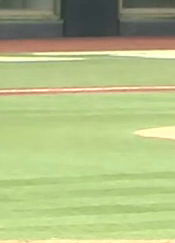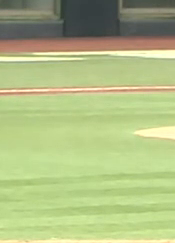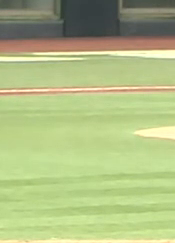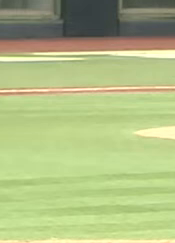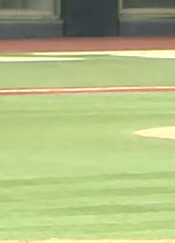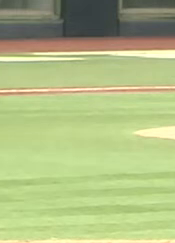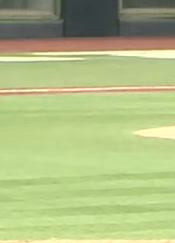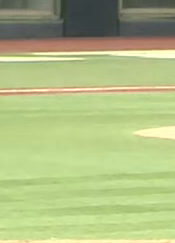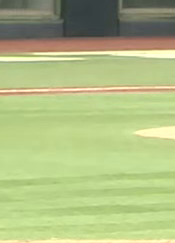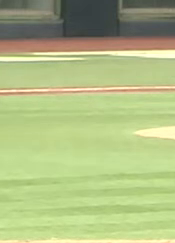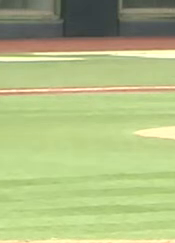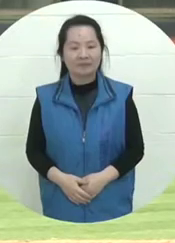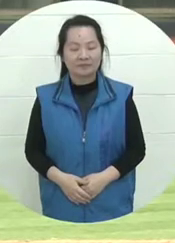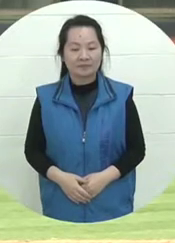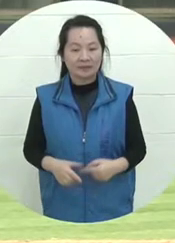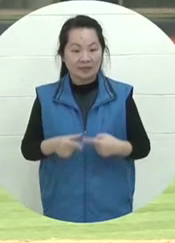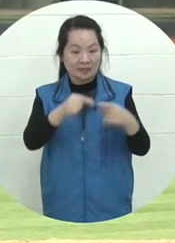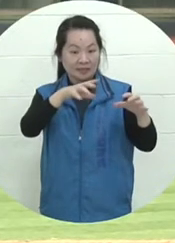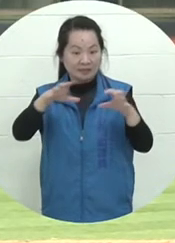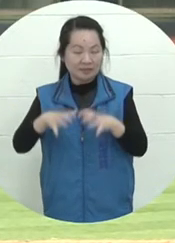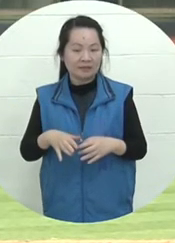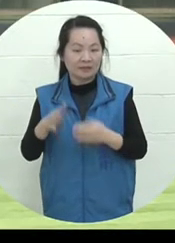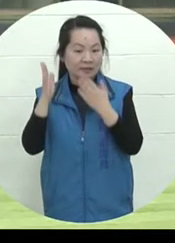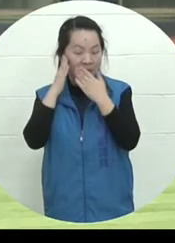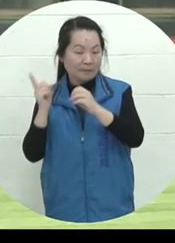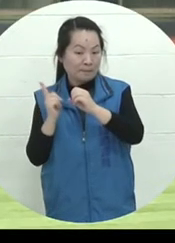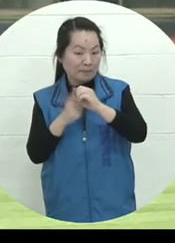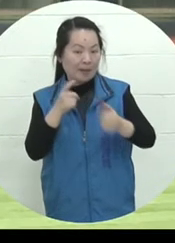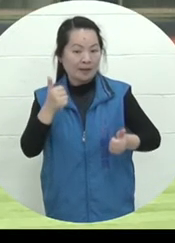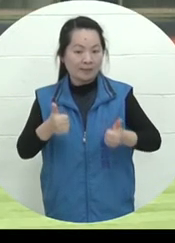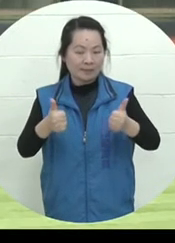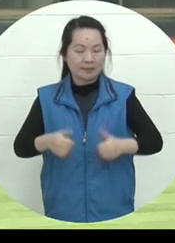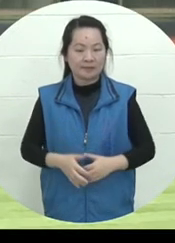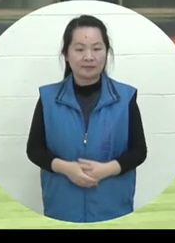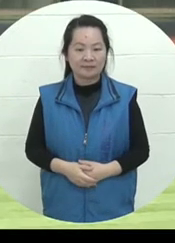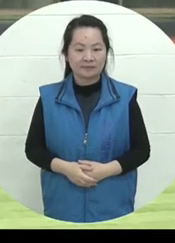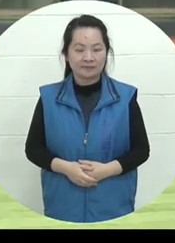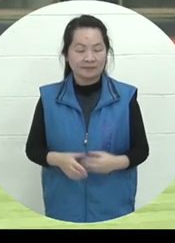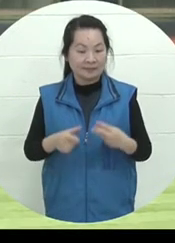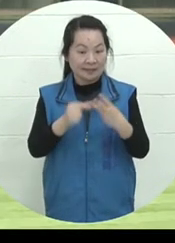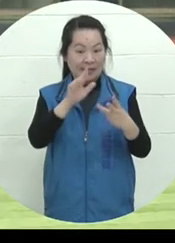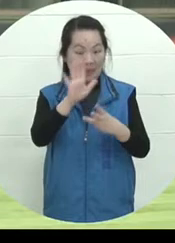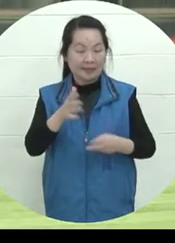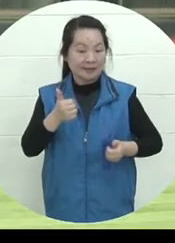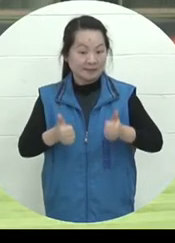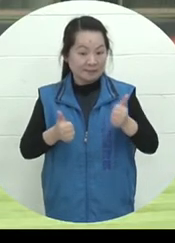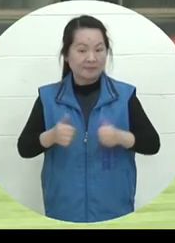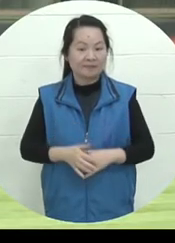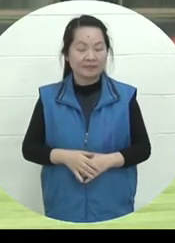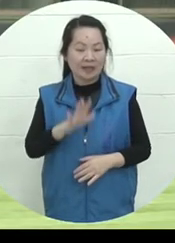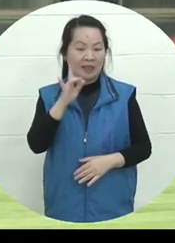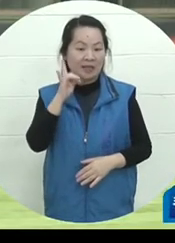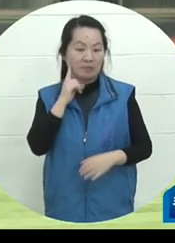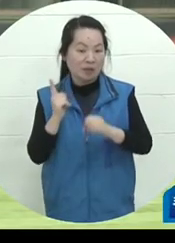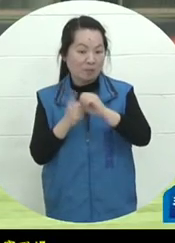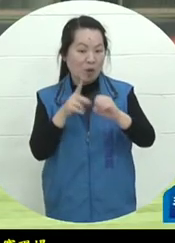returned to the game site. The first World Cup Deaf Baseball Championship was held on the third day of the schedule at Tam Baseball Stadium.